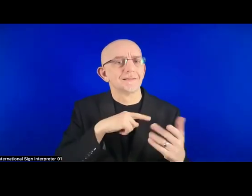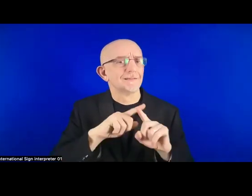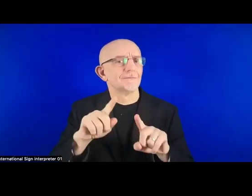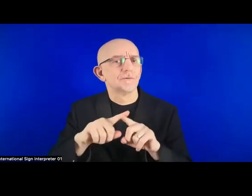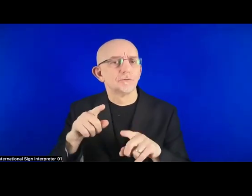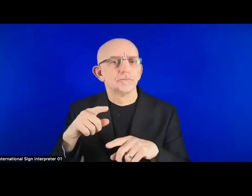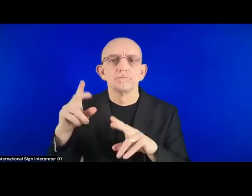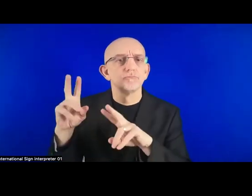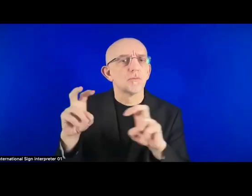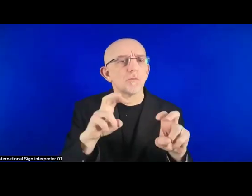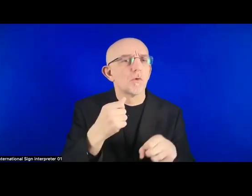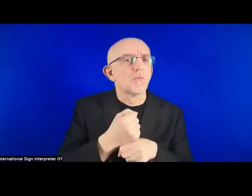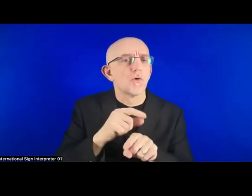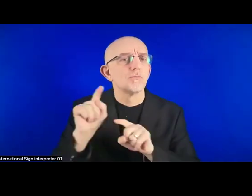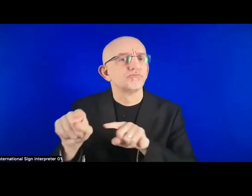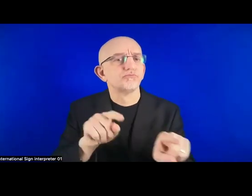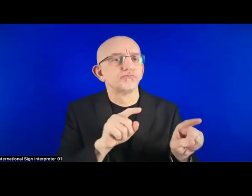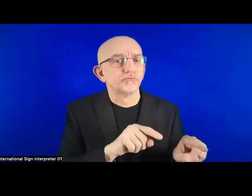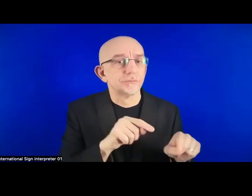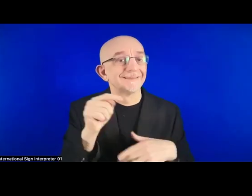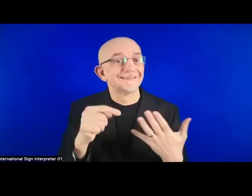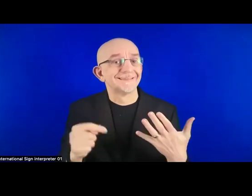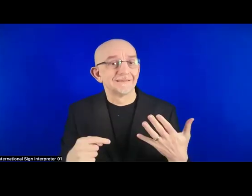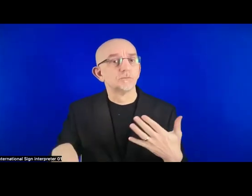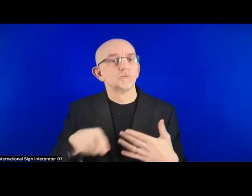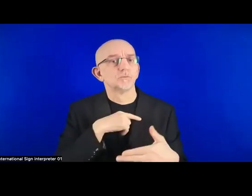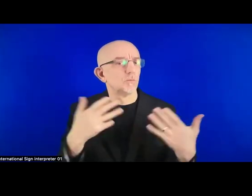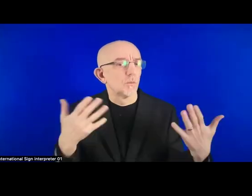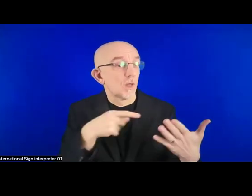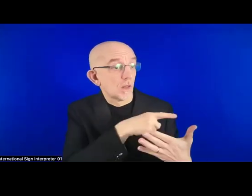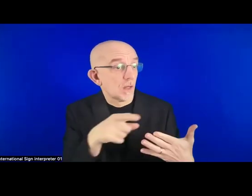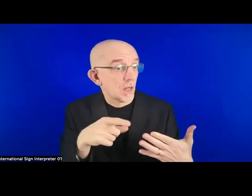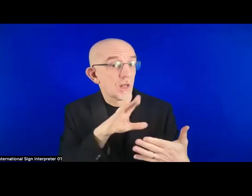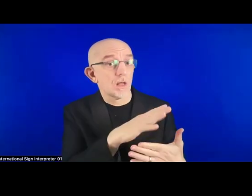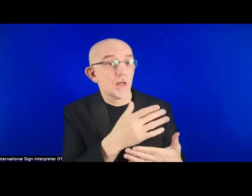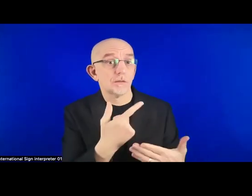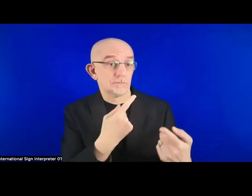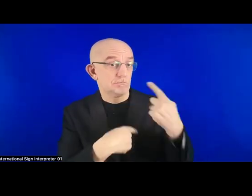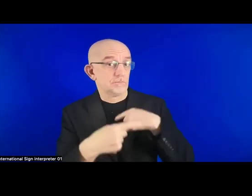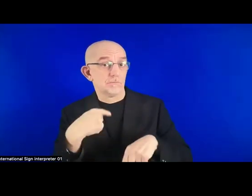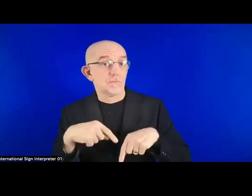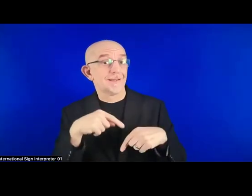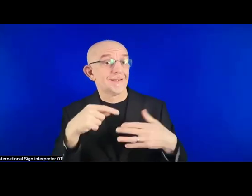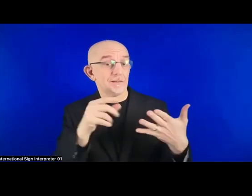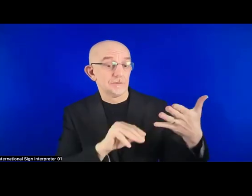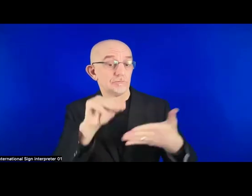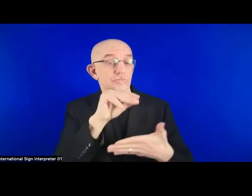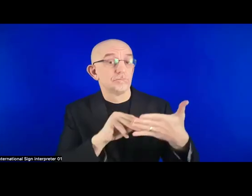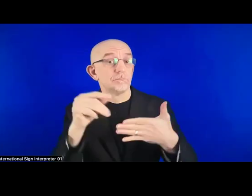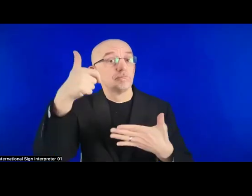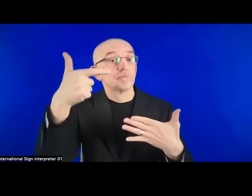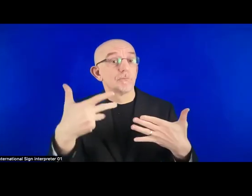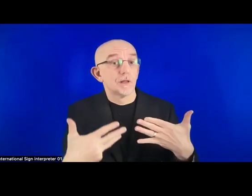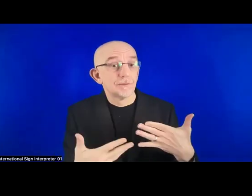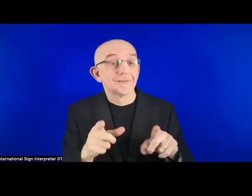community inclusion, de-institutionalisation, support to families. So these are